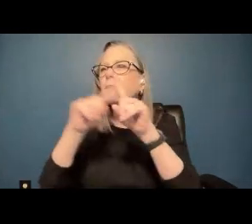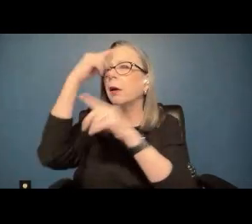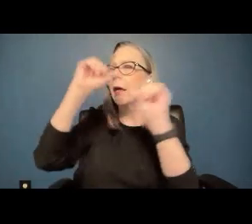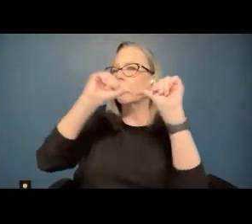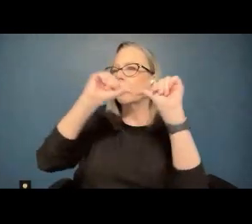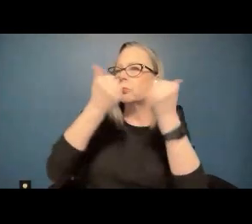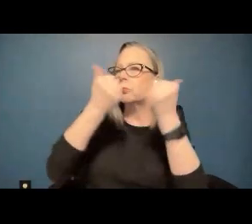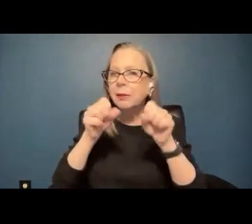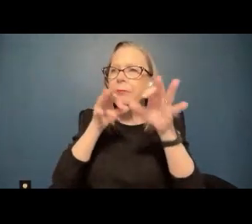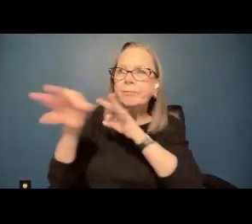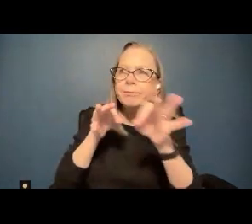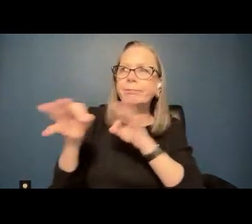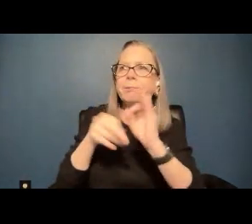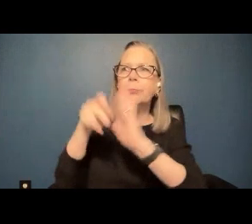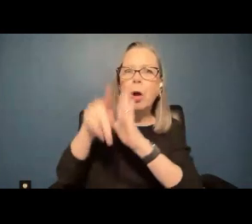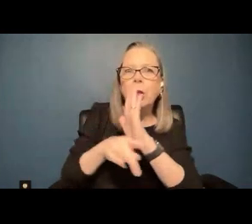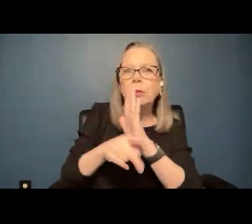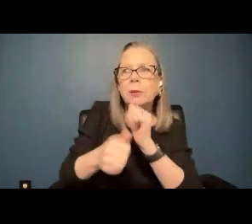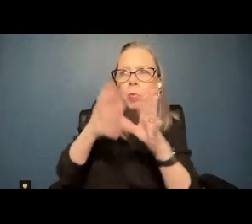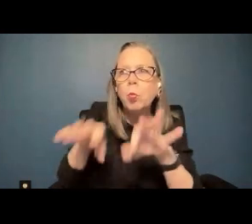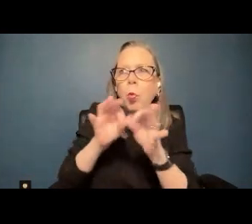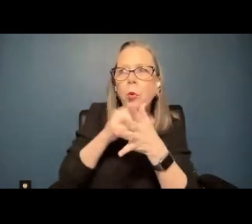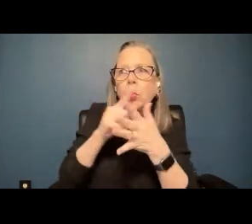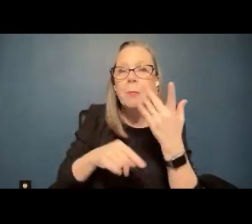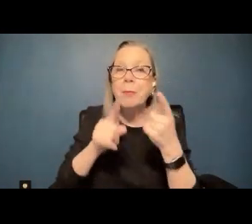help clarify policy priorities, but also constraints,